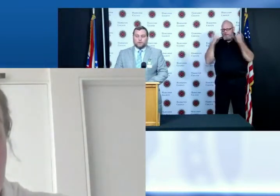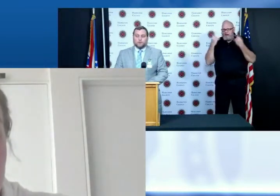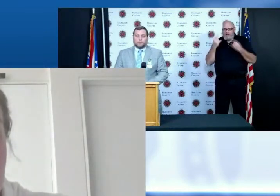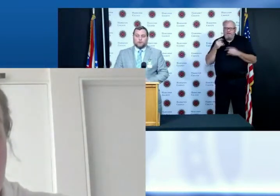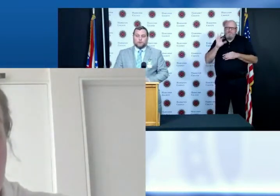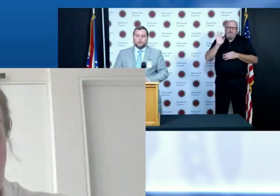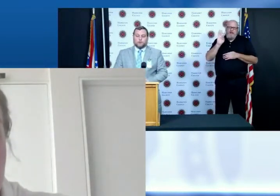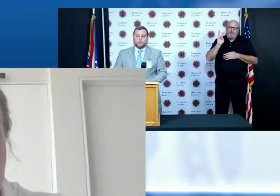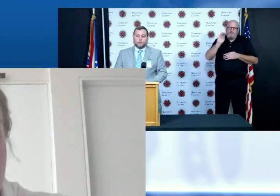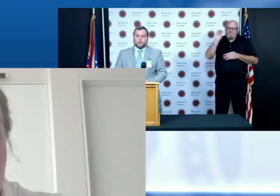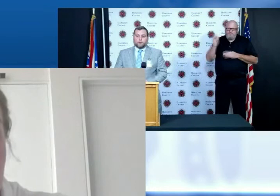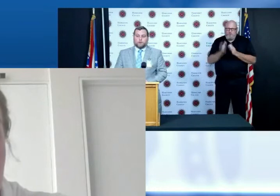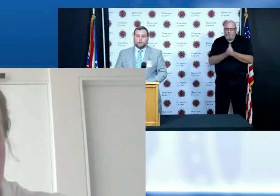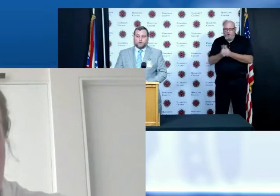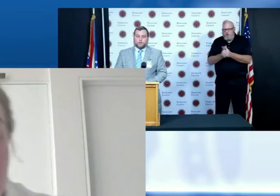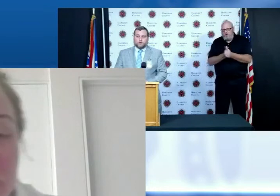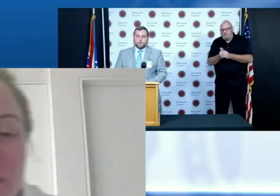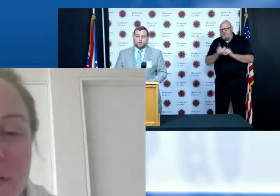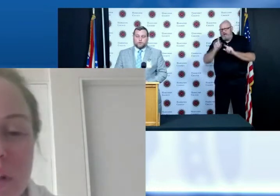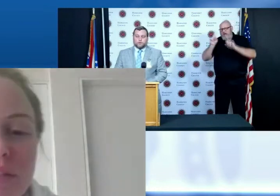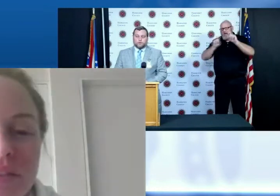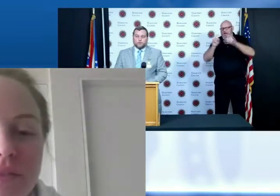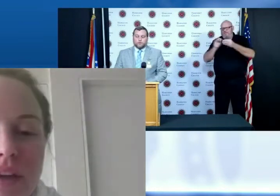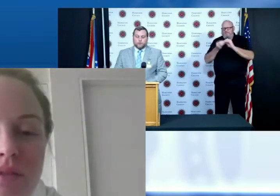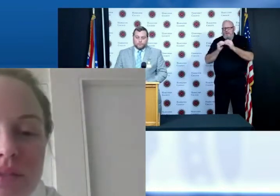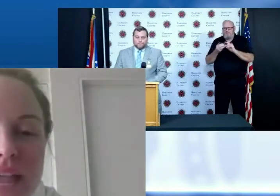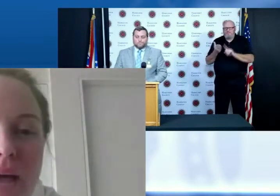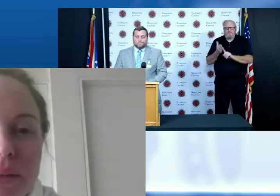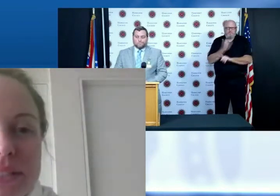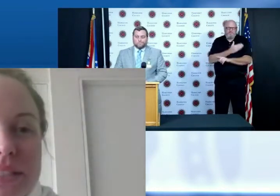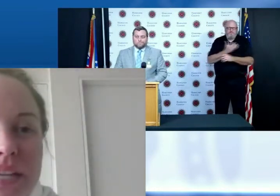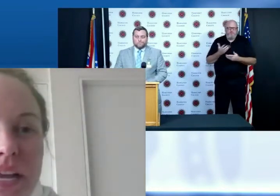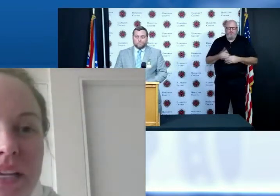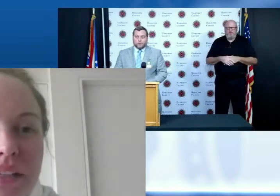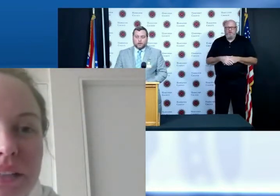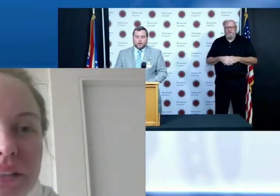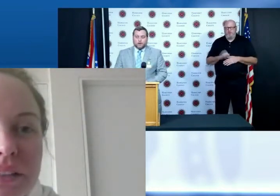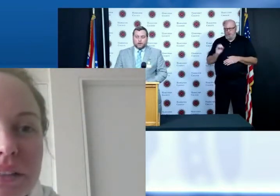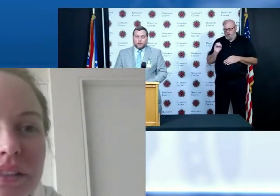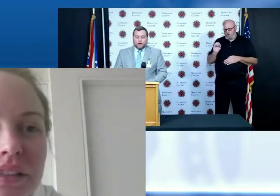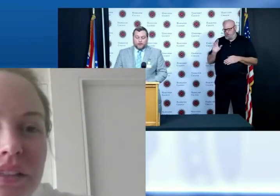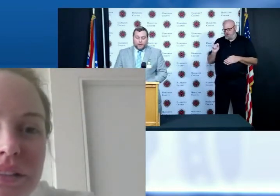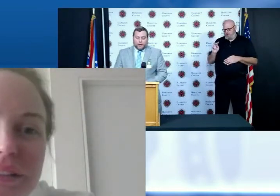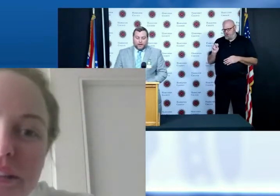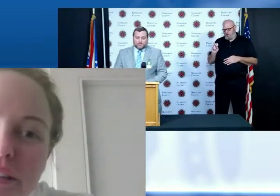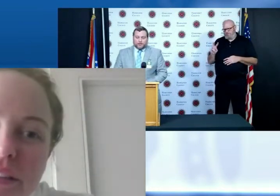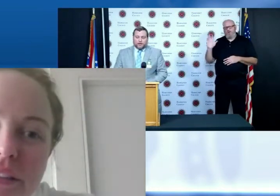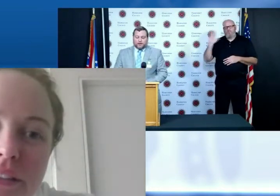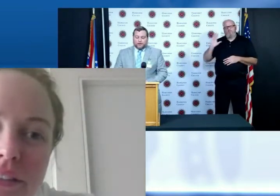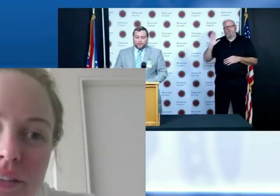you think those numbers are fairly representative of everyone's habits today actually you know those